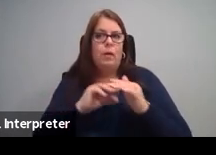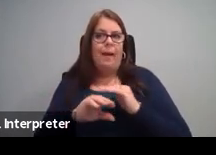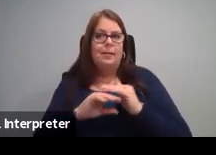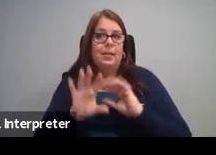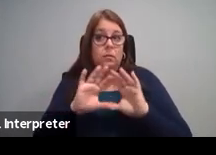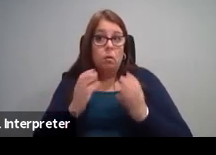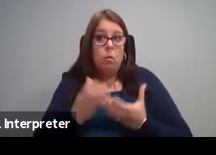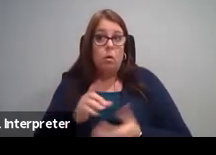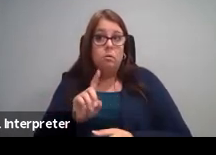Allison frenzel: Have any of these gone in a week.